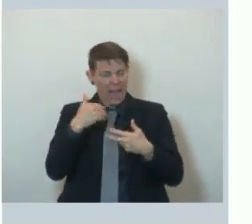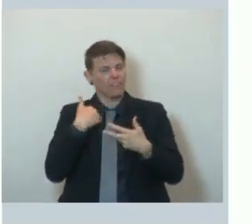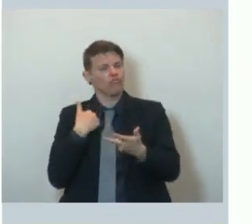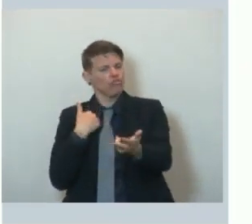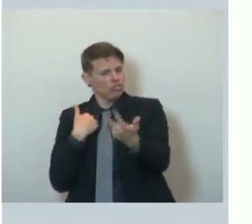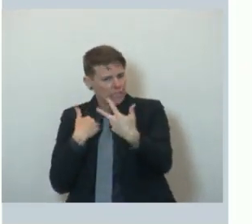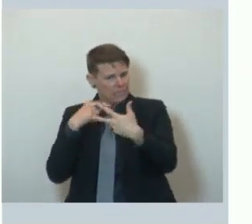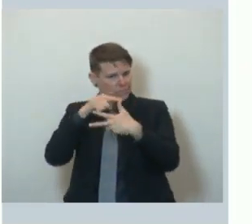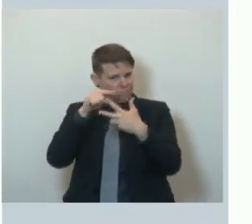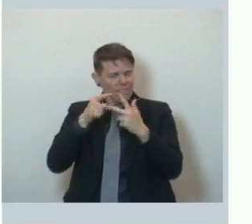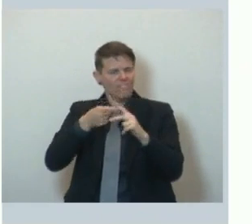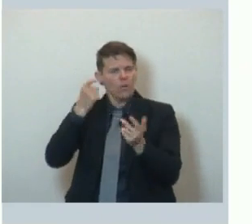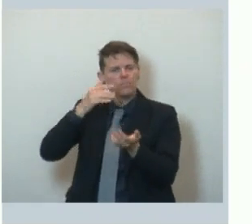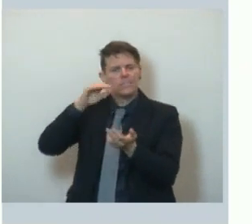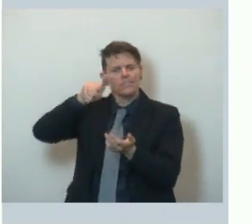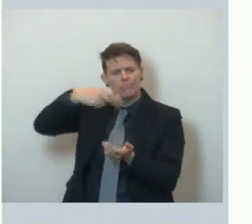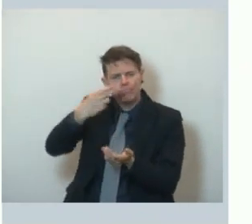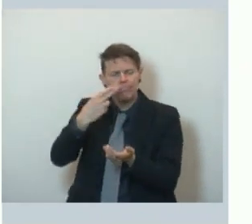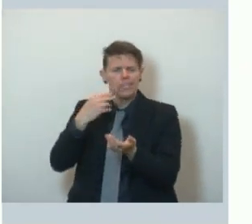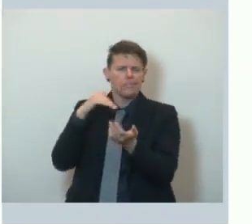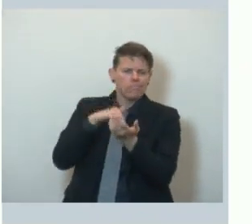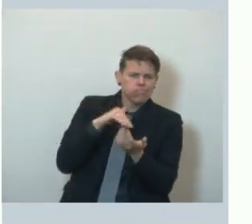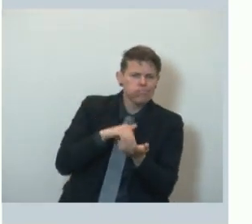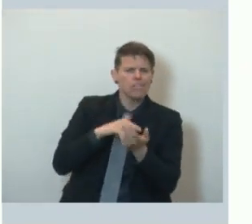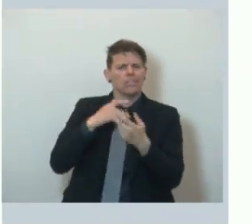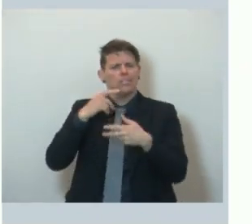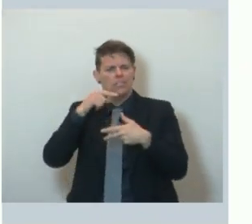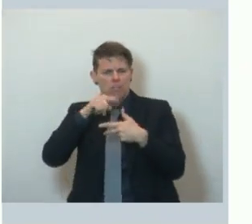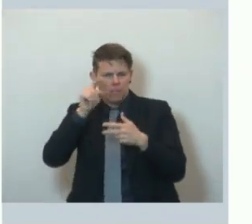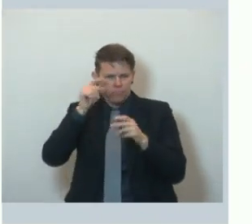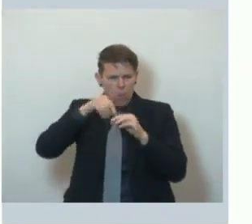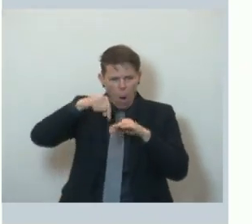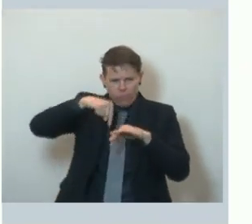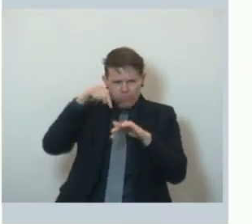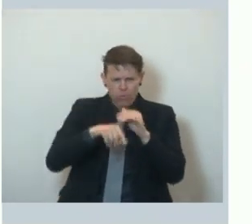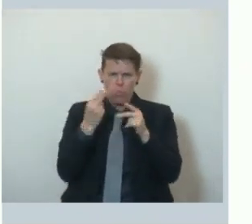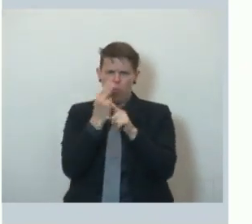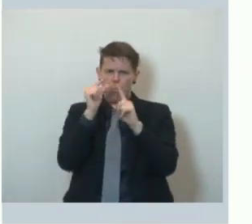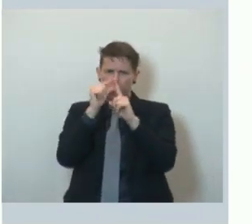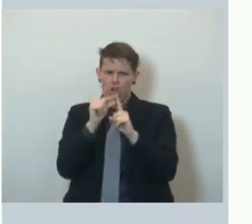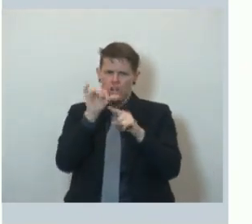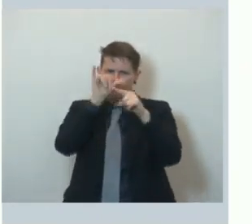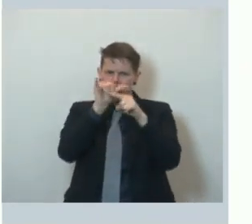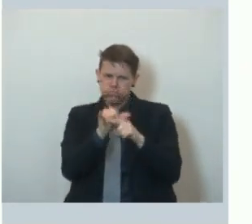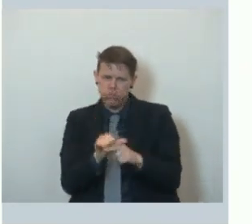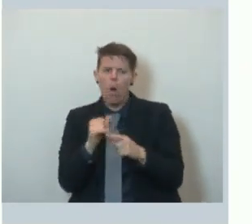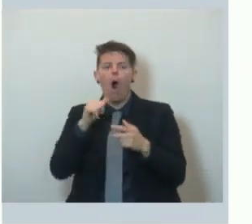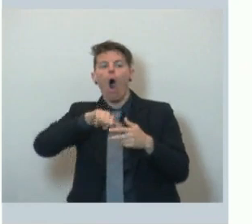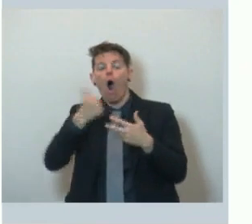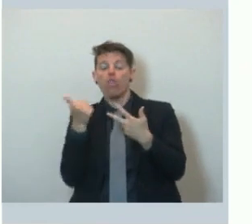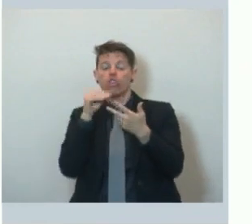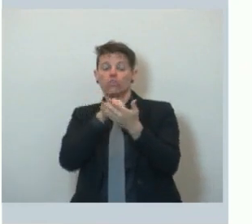THERE’S THE SCIENTIFIC PAPER. IT WAS WRITTEN BY THE TEAM. THERE’S SOME GUIDANCE FOR PHYSICIANS A THERE’S EVEN ONE FOR THE PUBLIC.